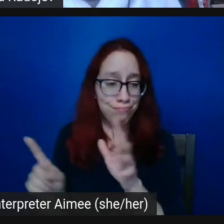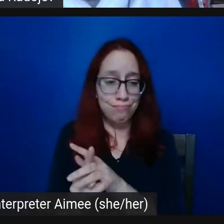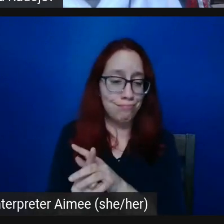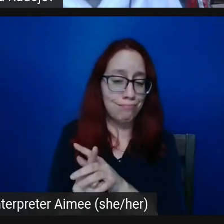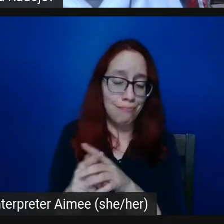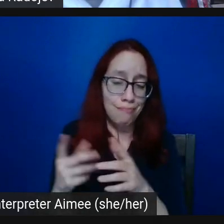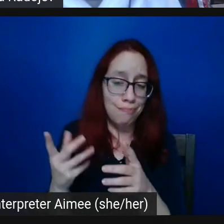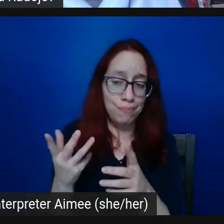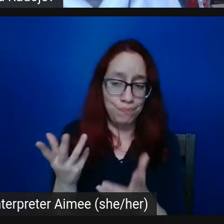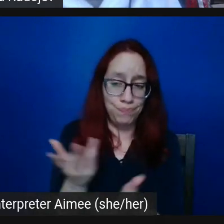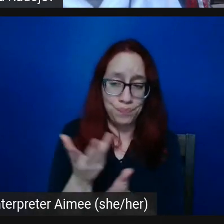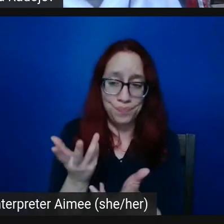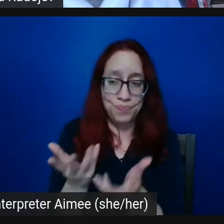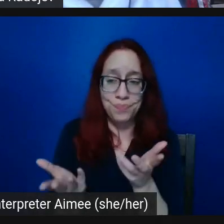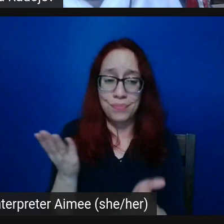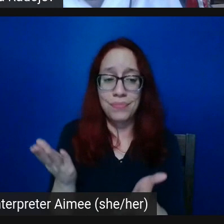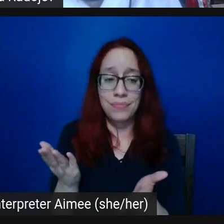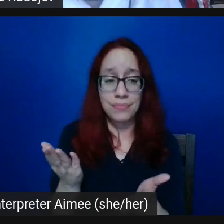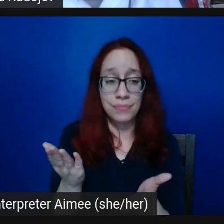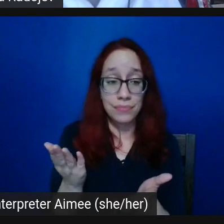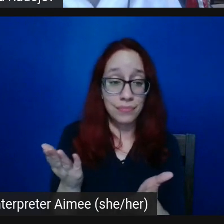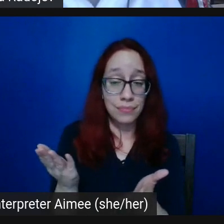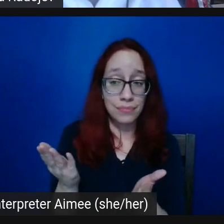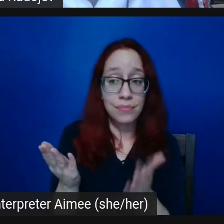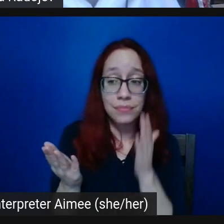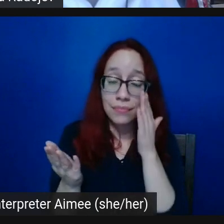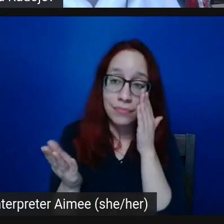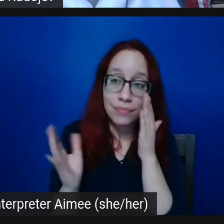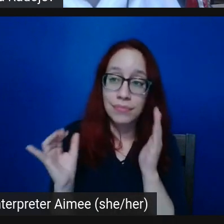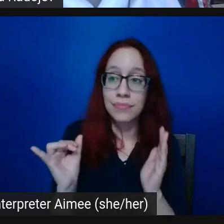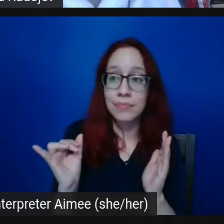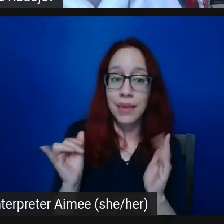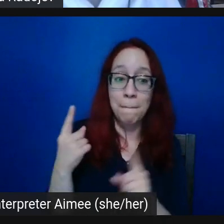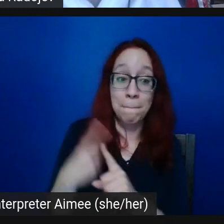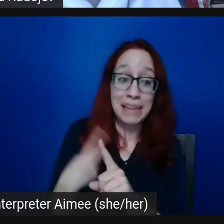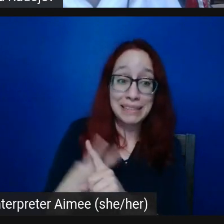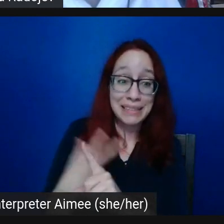you could have spent months testing a website,